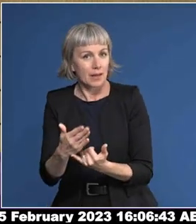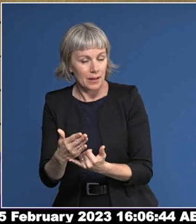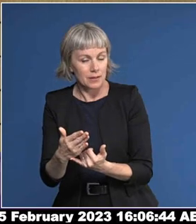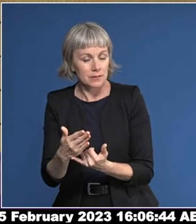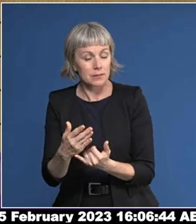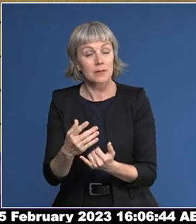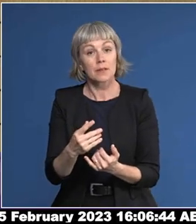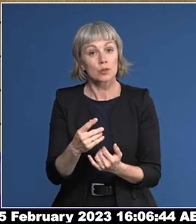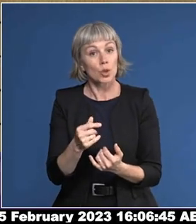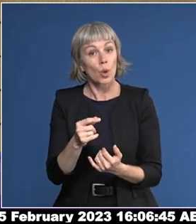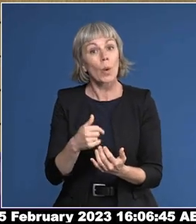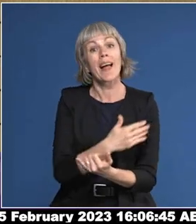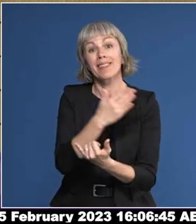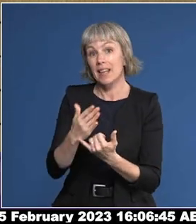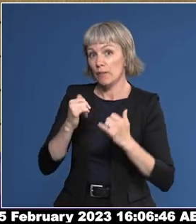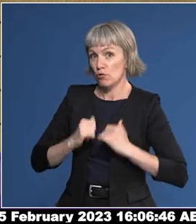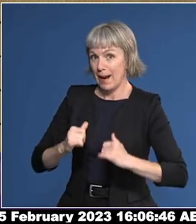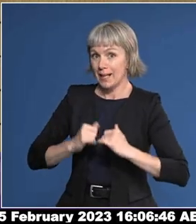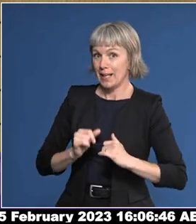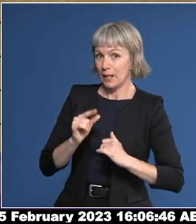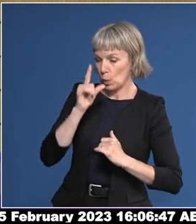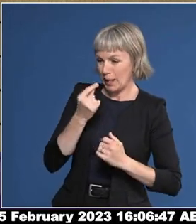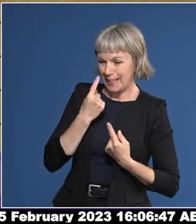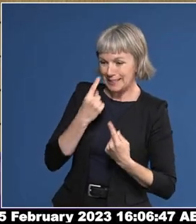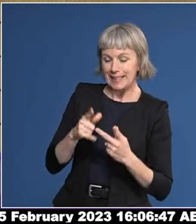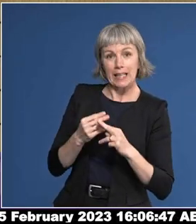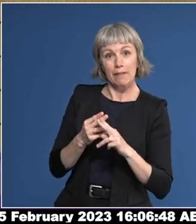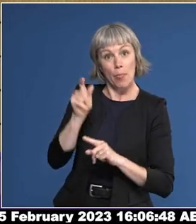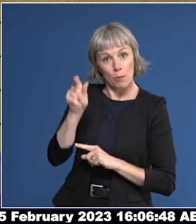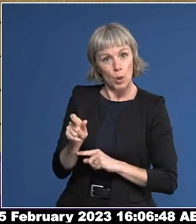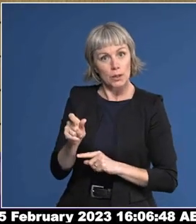the training has a good understanding and has answered sufficient questions correctly.